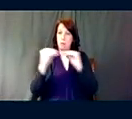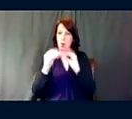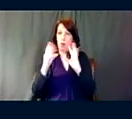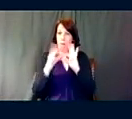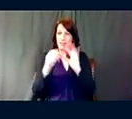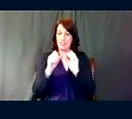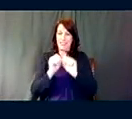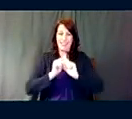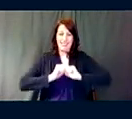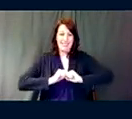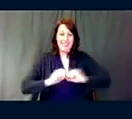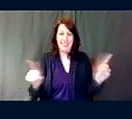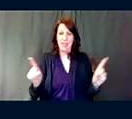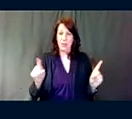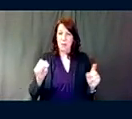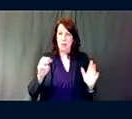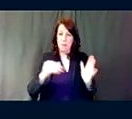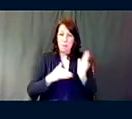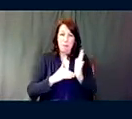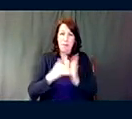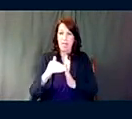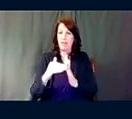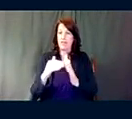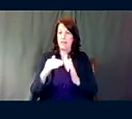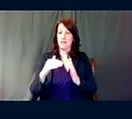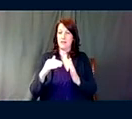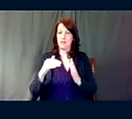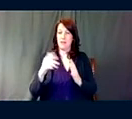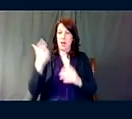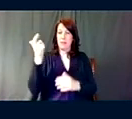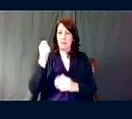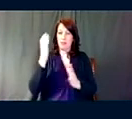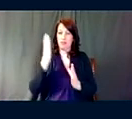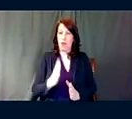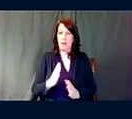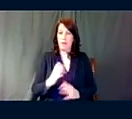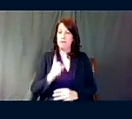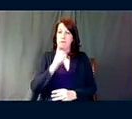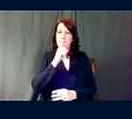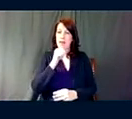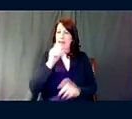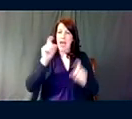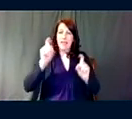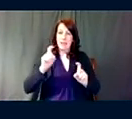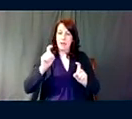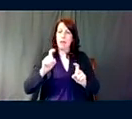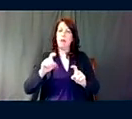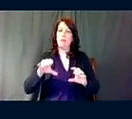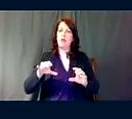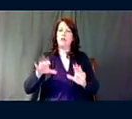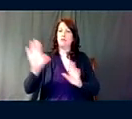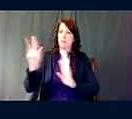MESSAGES, WHICH WERE THEN SENT TO MILLIONS OF SUBSCRIBERS, NOT AS PART OF AN EXPERIMENT, JUST A POLICY.